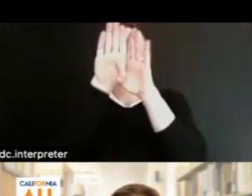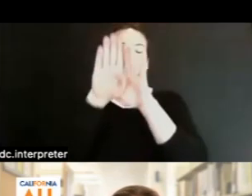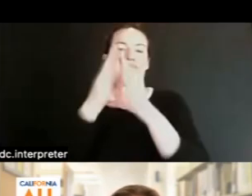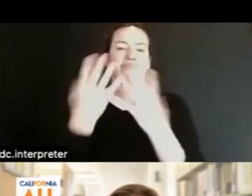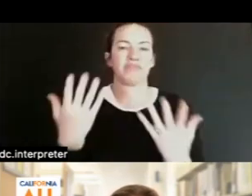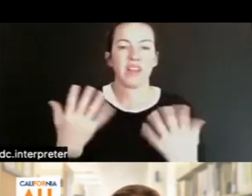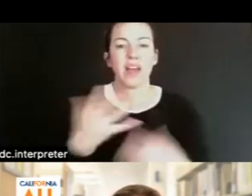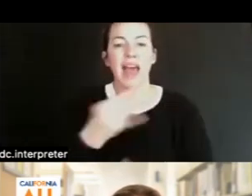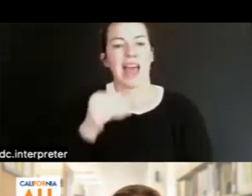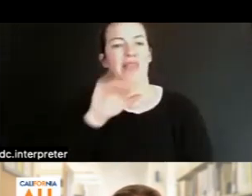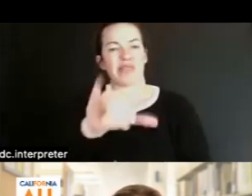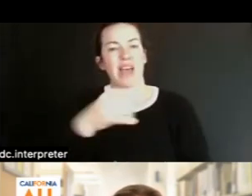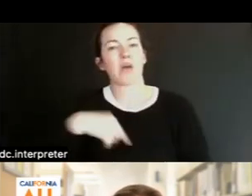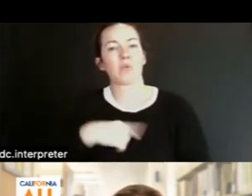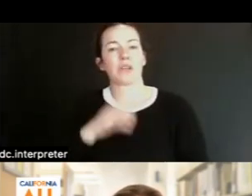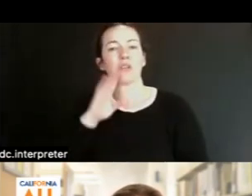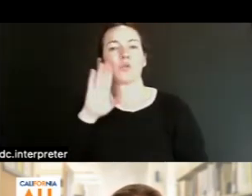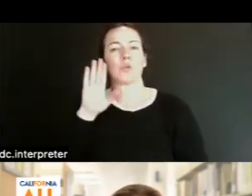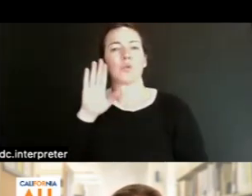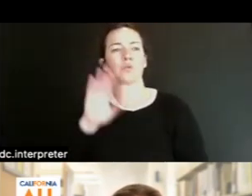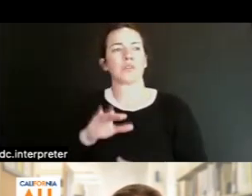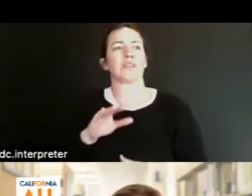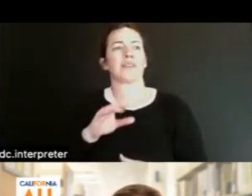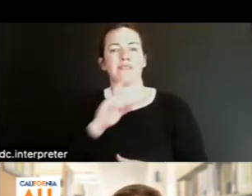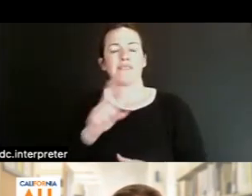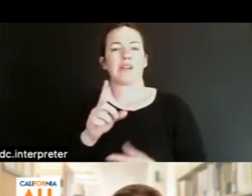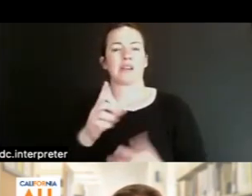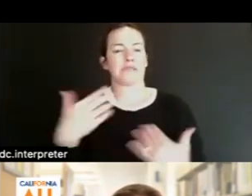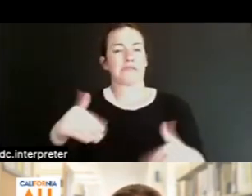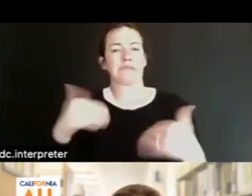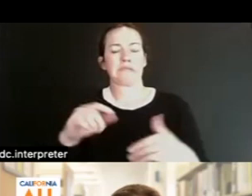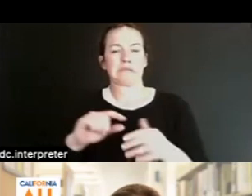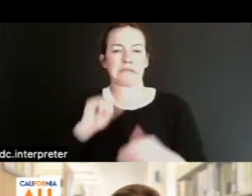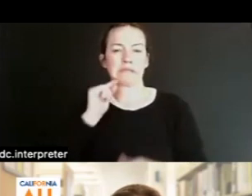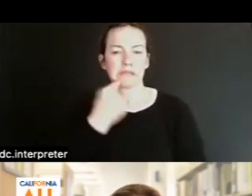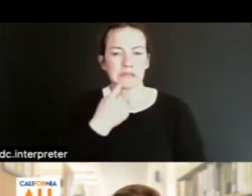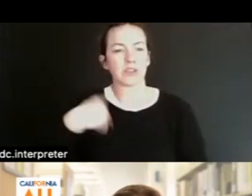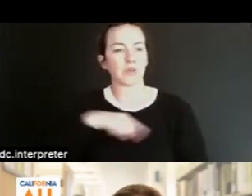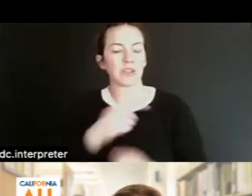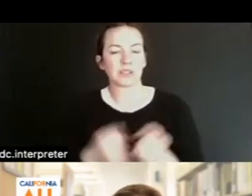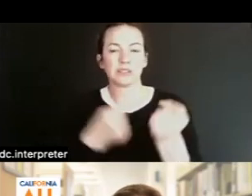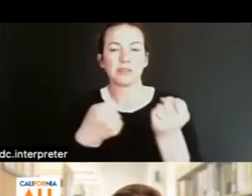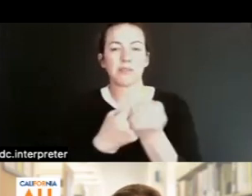we knew that it was very imperative not only for us to really support our families, one on one,